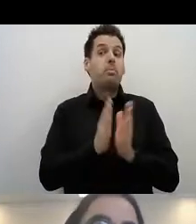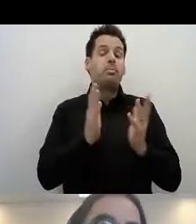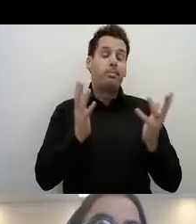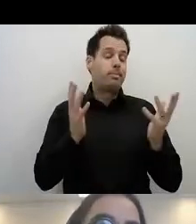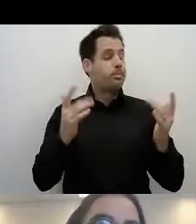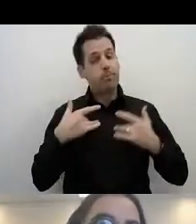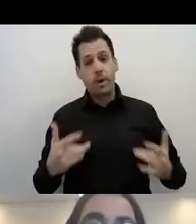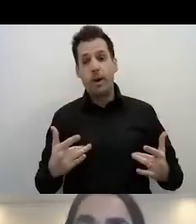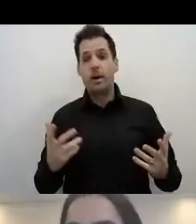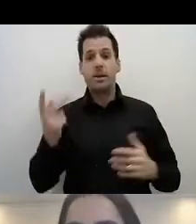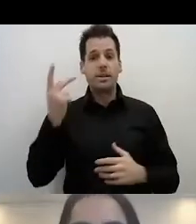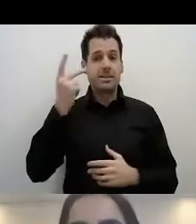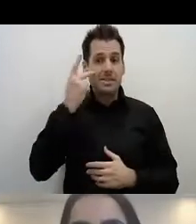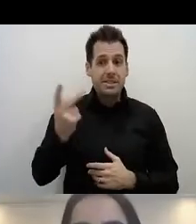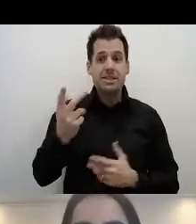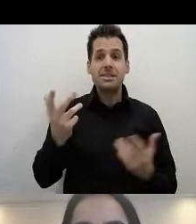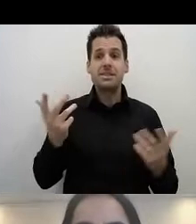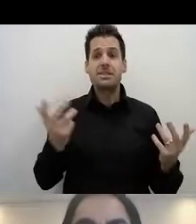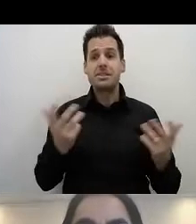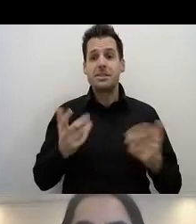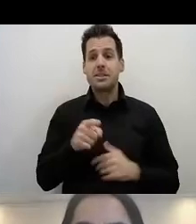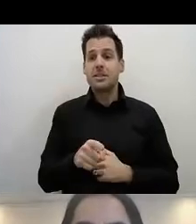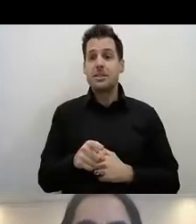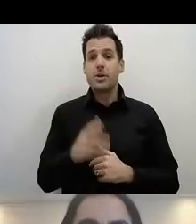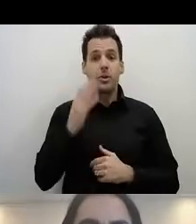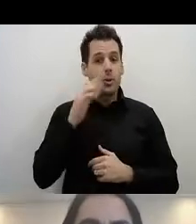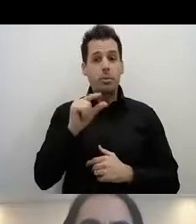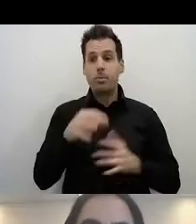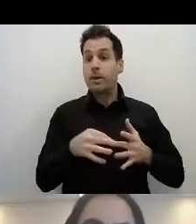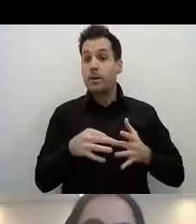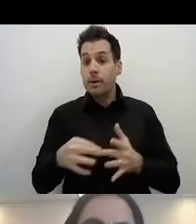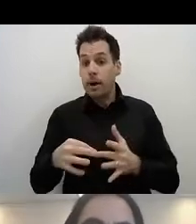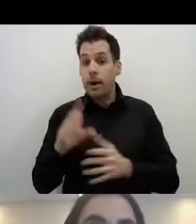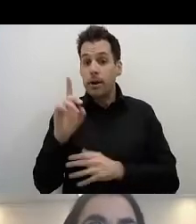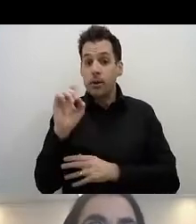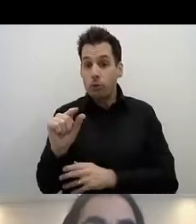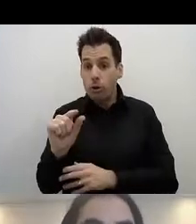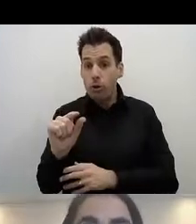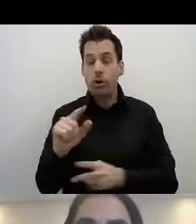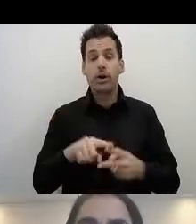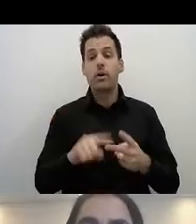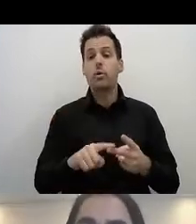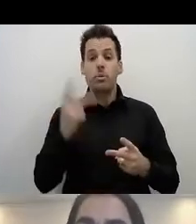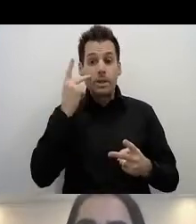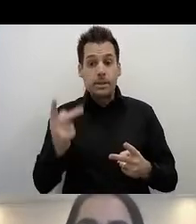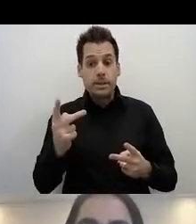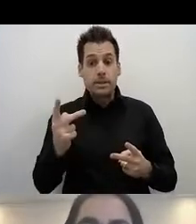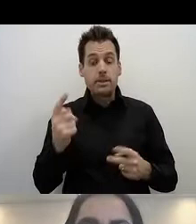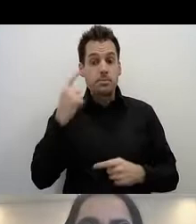know familiar with representations of guide dogs whether that's seeing eye dogs or hearing ear dogs